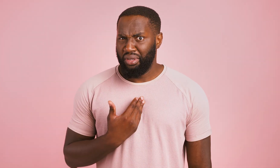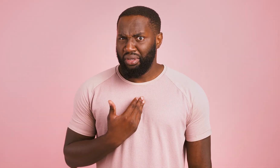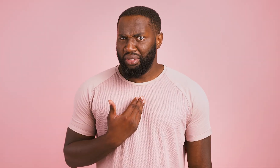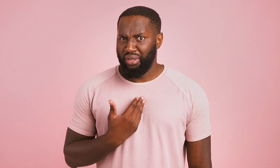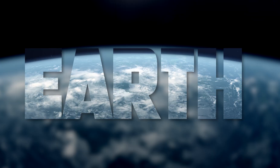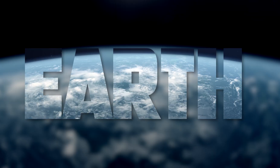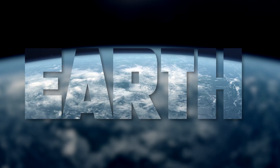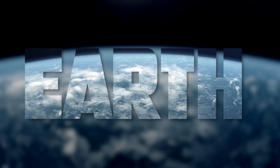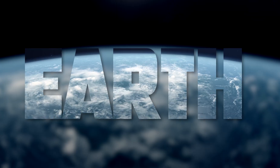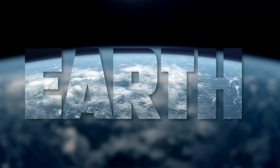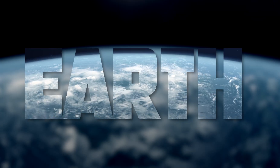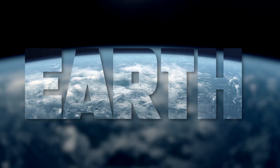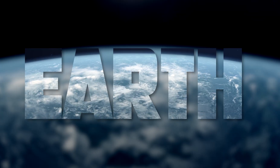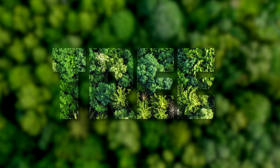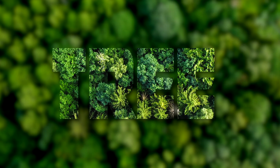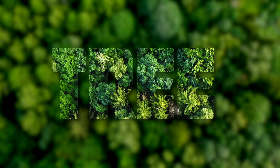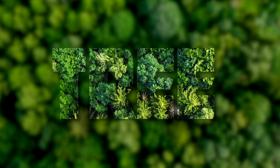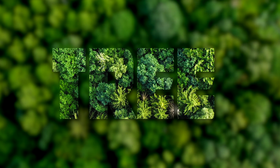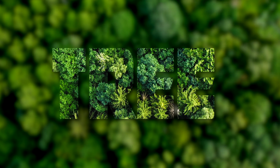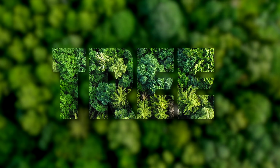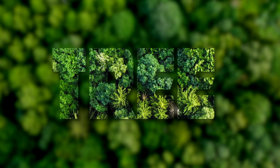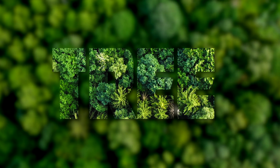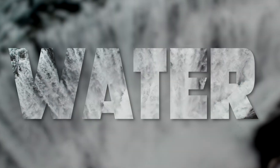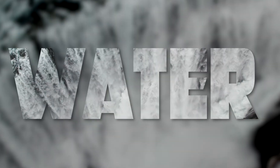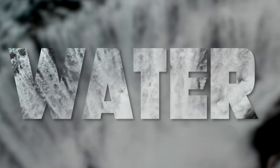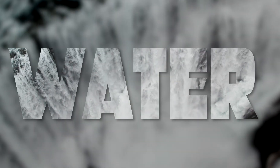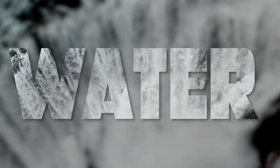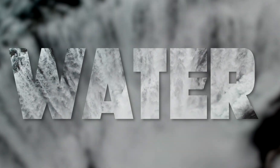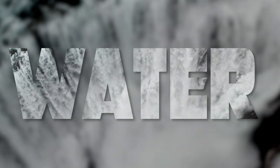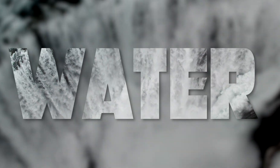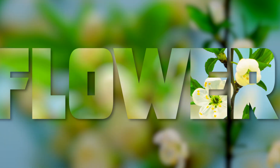Earth Day. But don't just think that you can only use these signs on Earth Day,